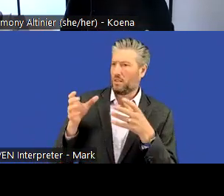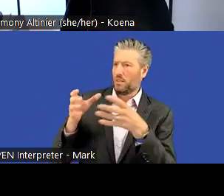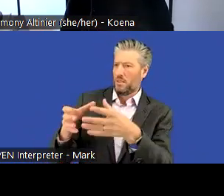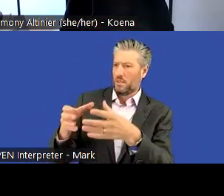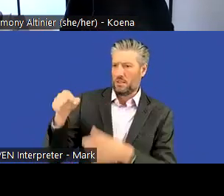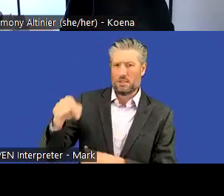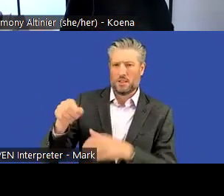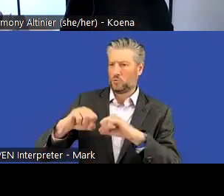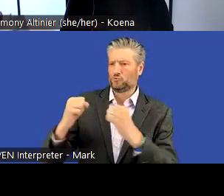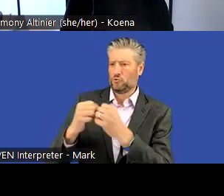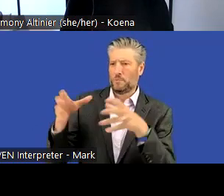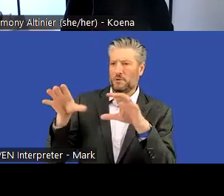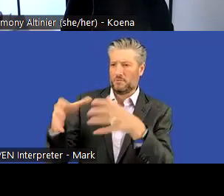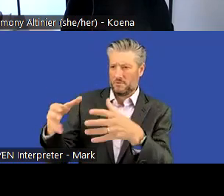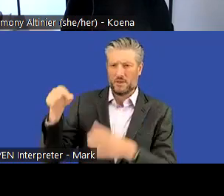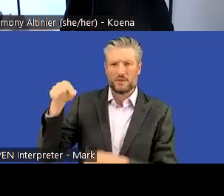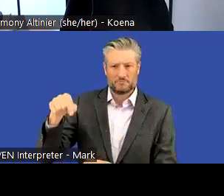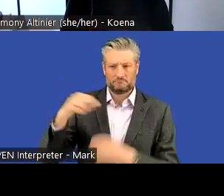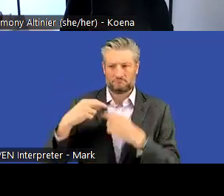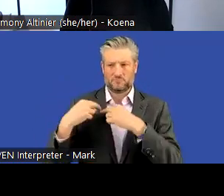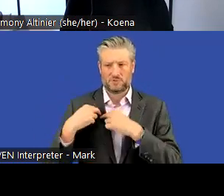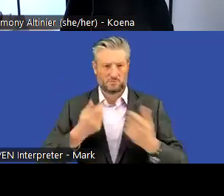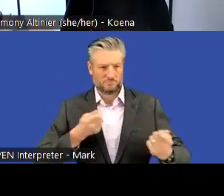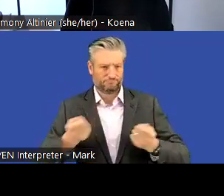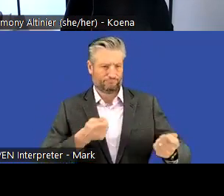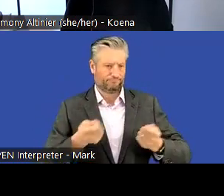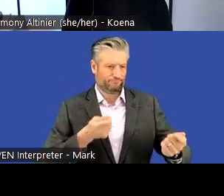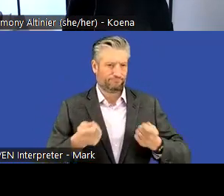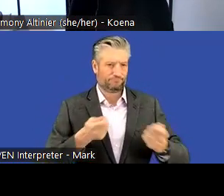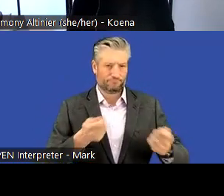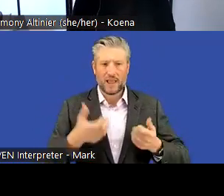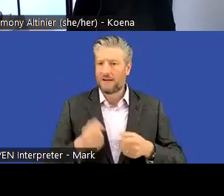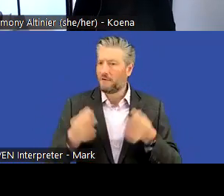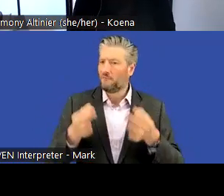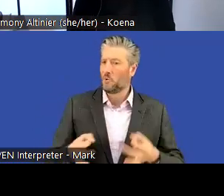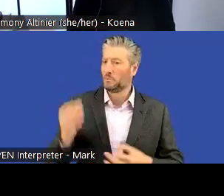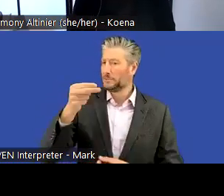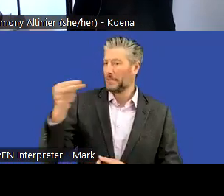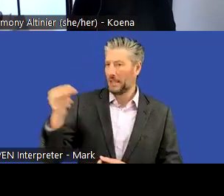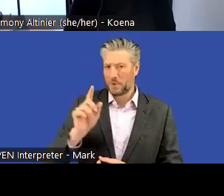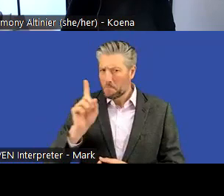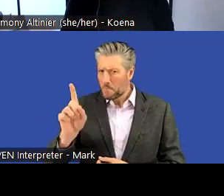but nobody behind it actually controlling anything.